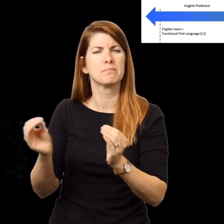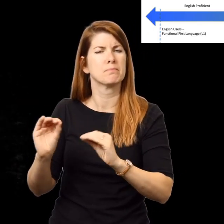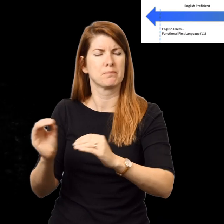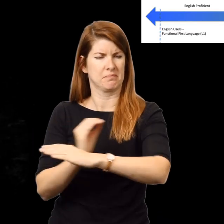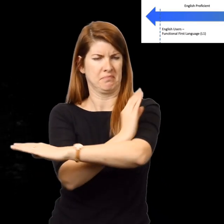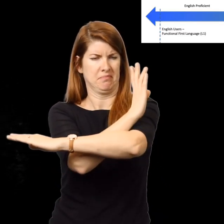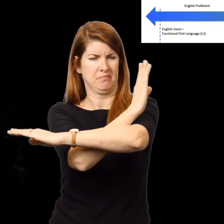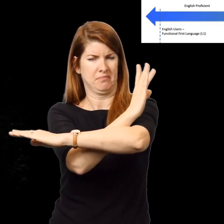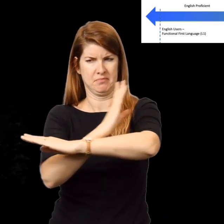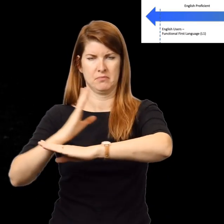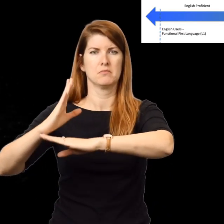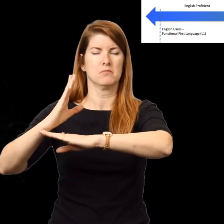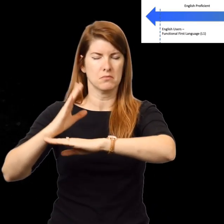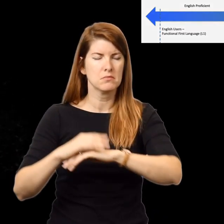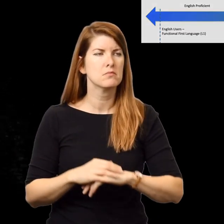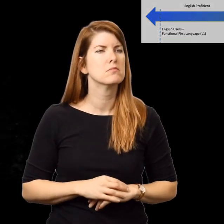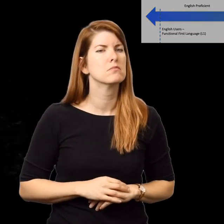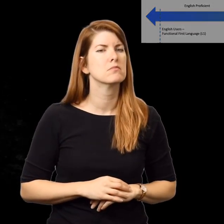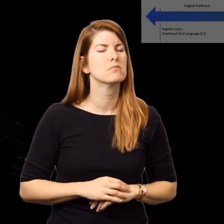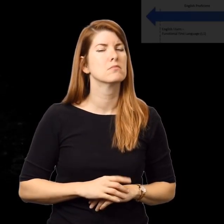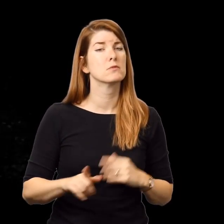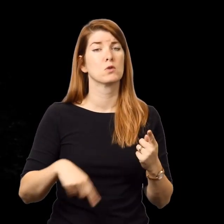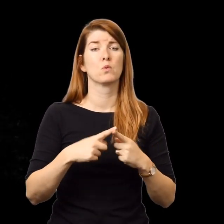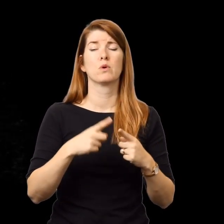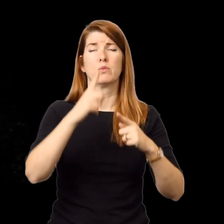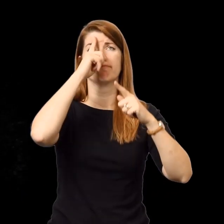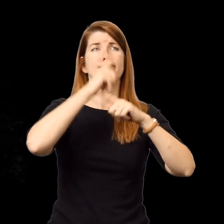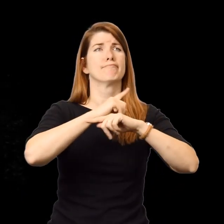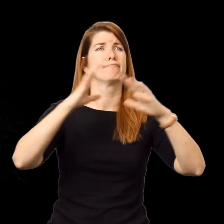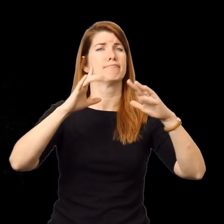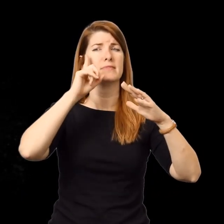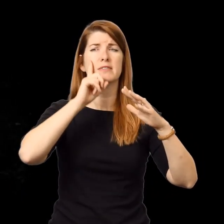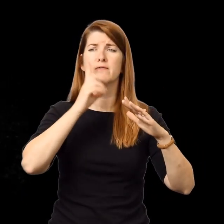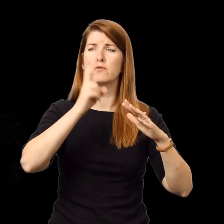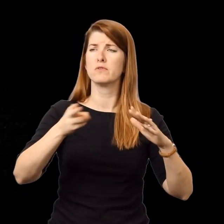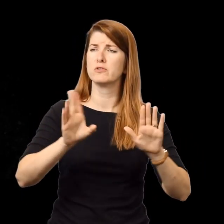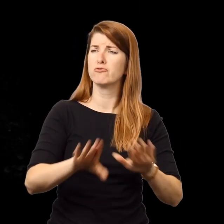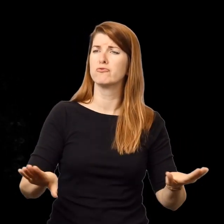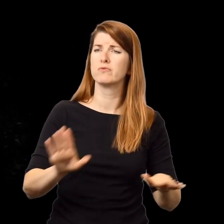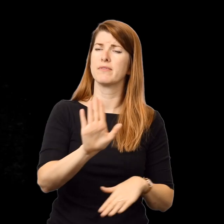So, when we're considering deaf and hard of hearing children and what they need